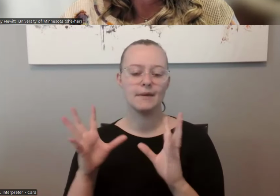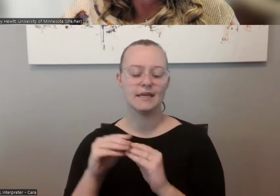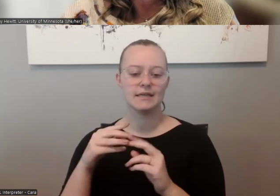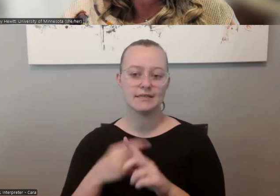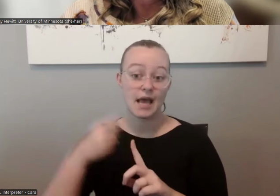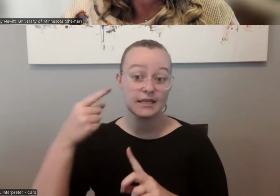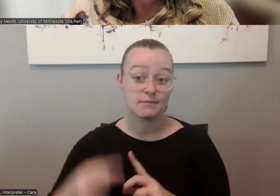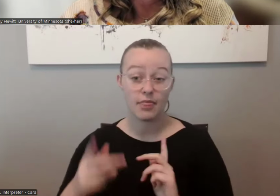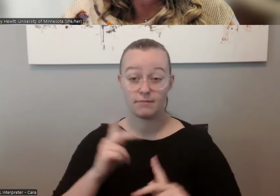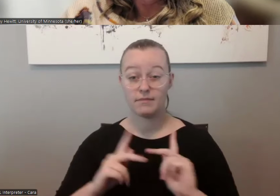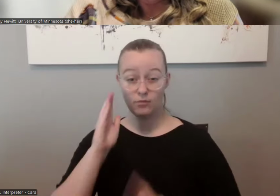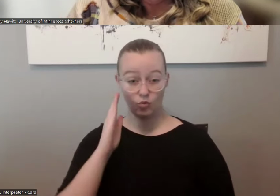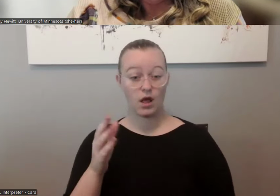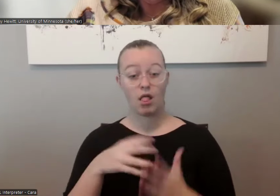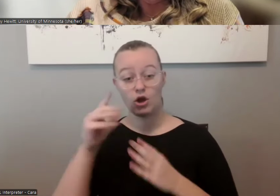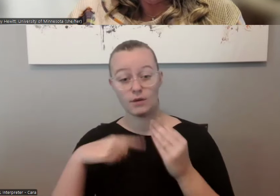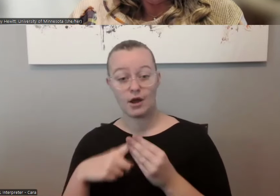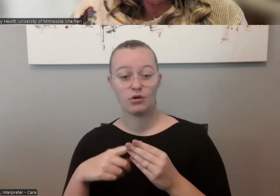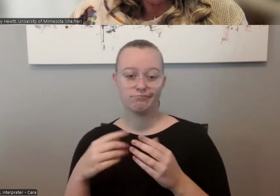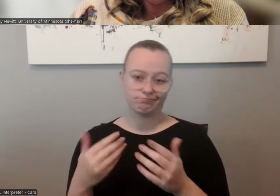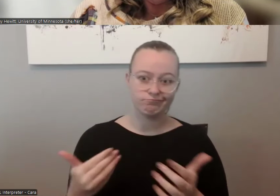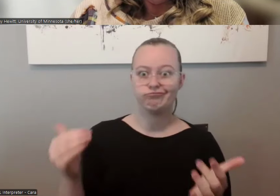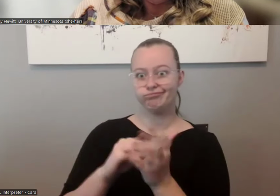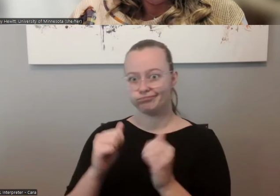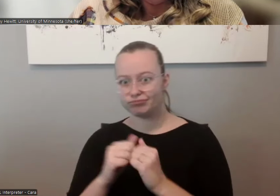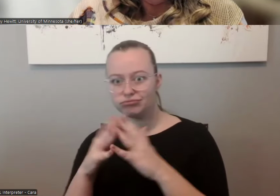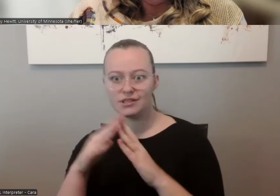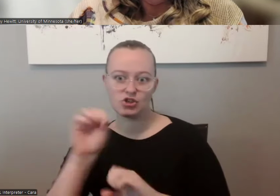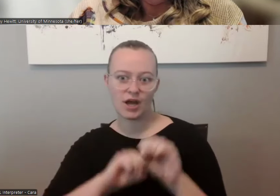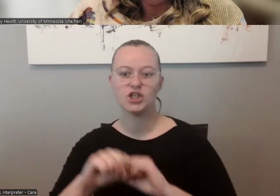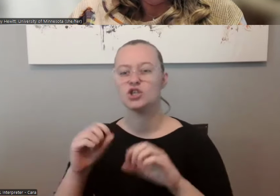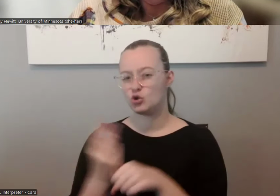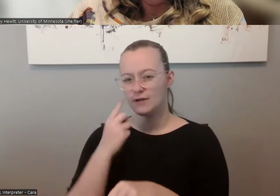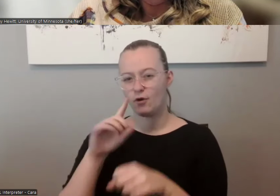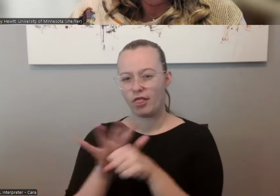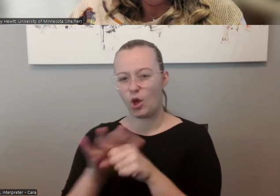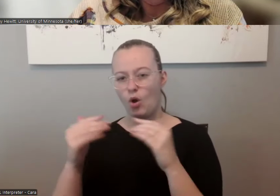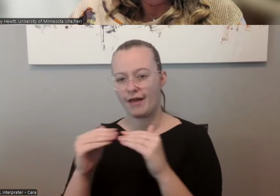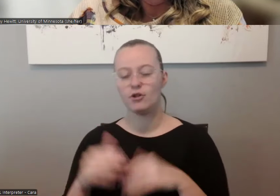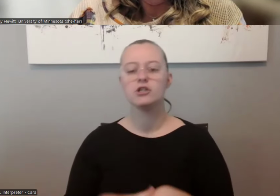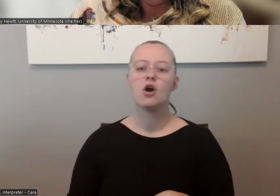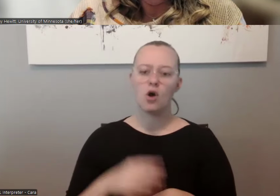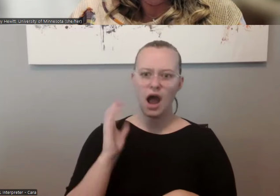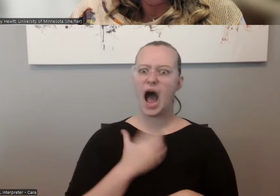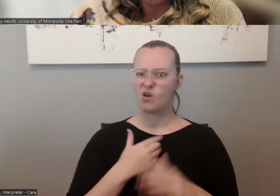hear about various revitalization strategies that can be deployed at the local level. So for us, our technical assistance has